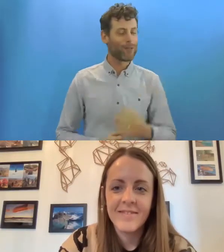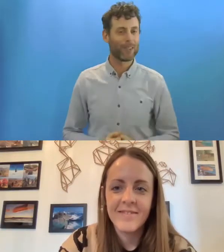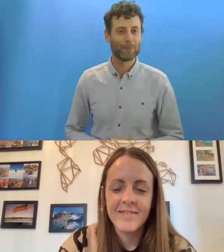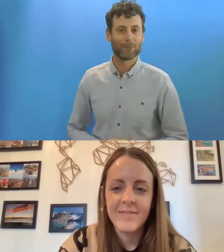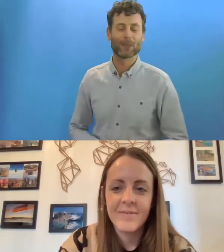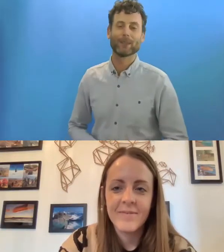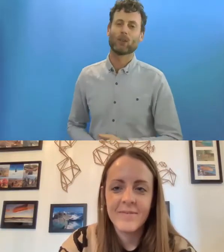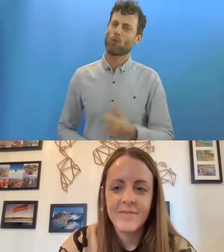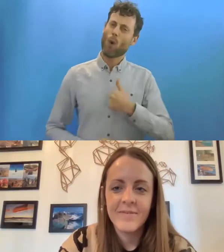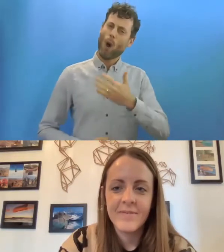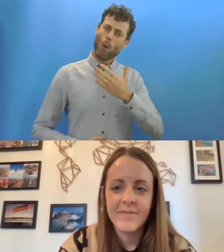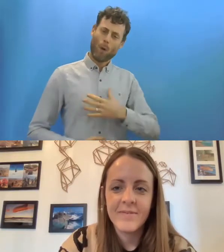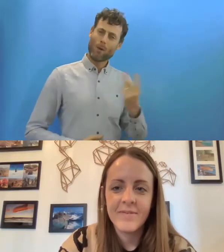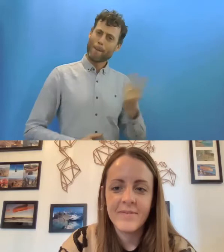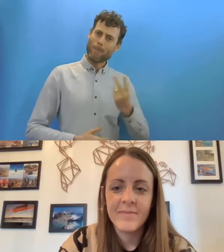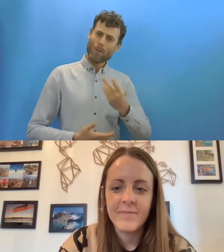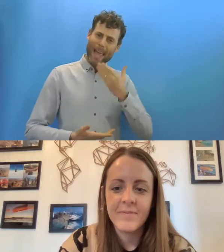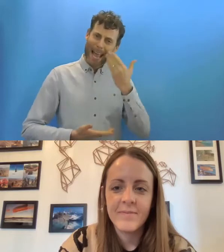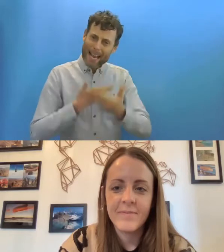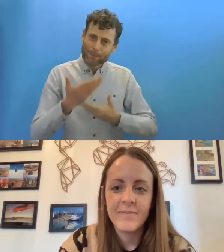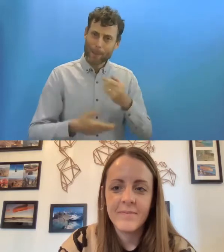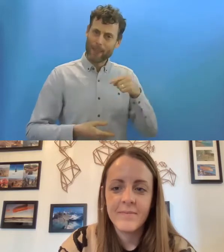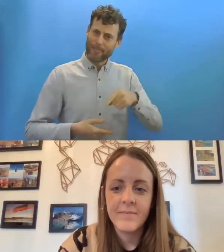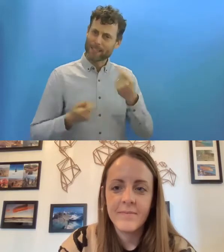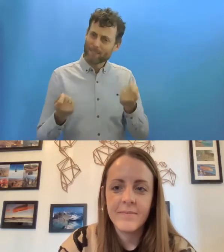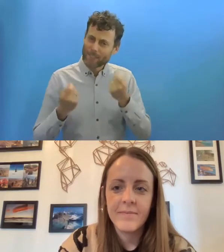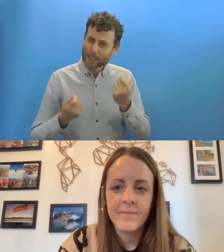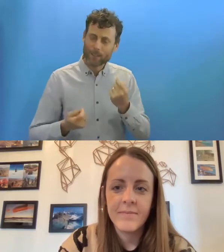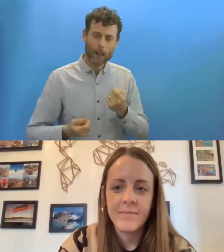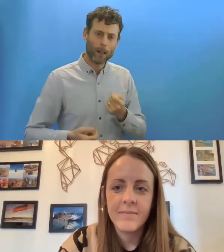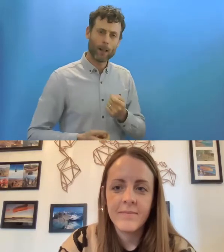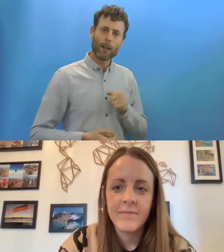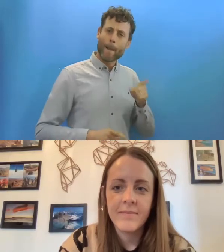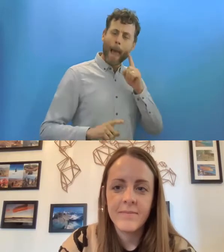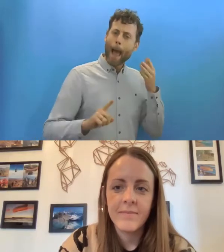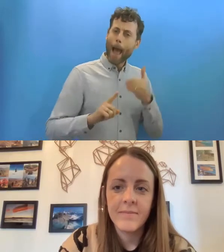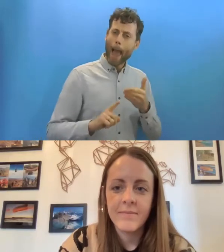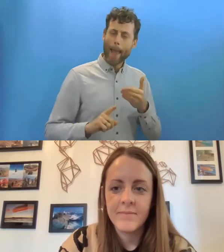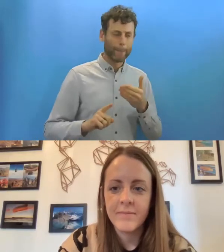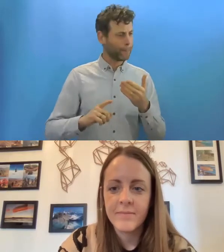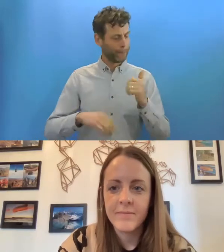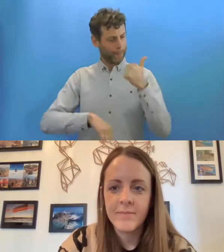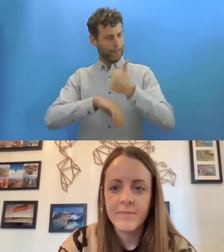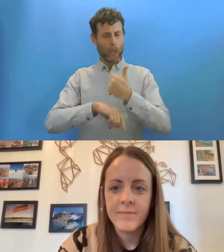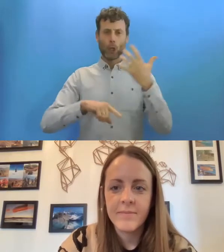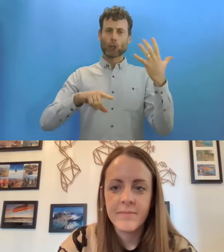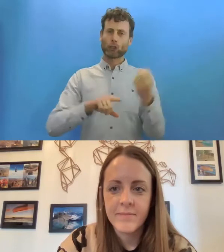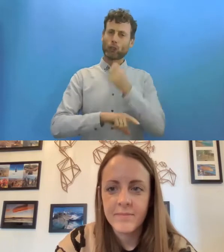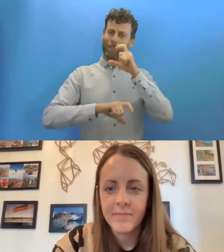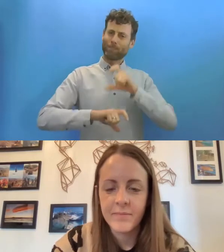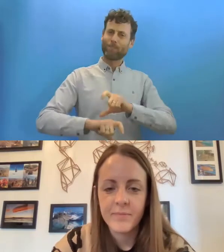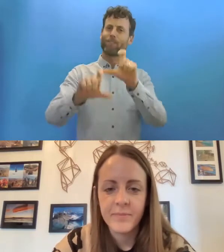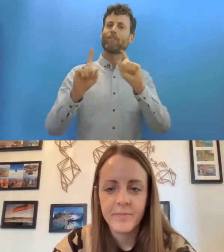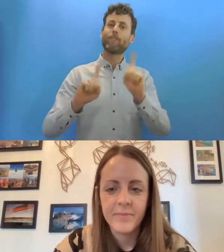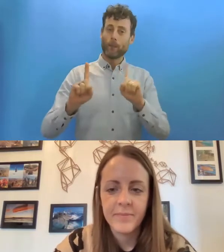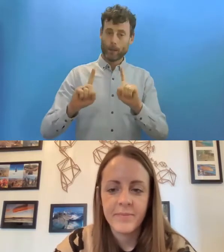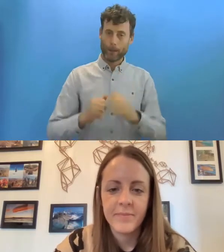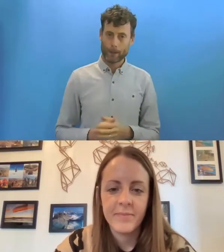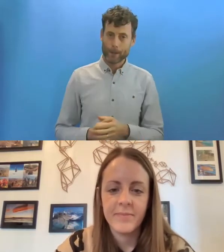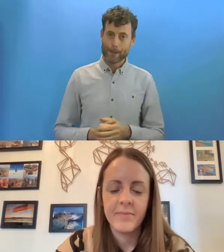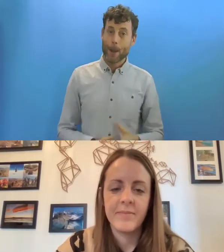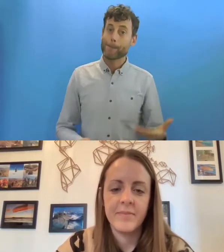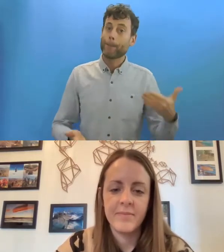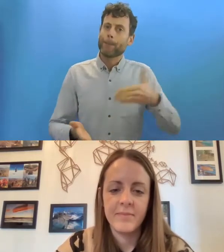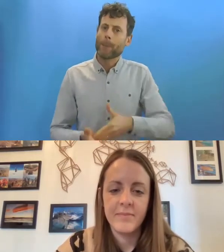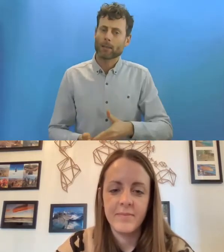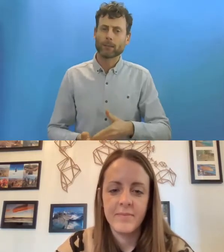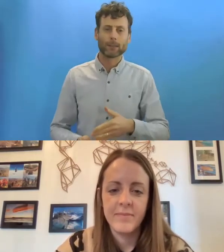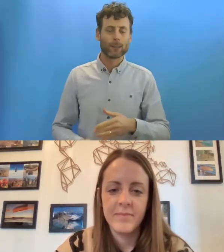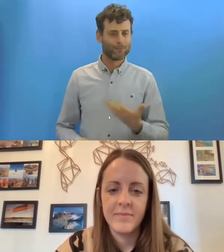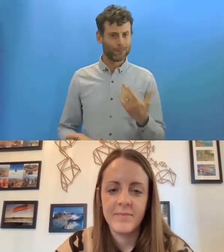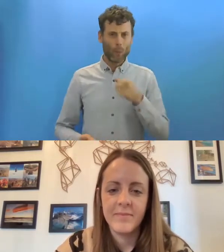So welcome to you both. I wondered if you could kick off by telling us a little bit about your experiences of the Festival but also its legacy,